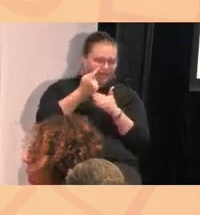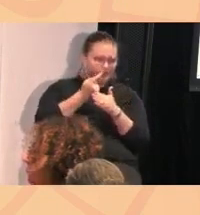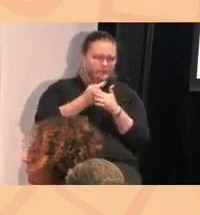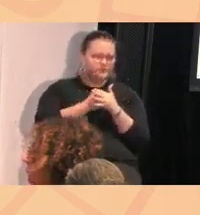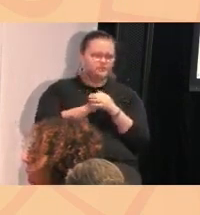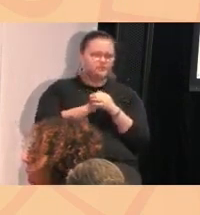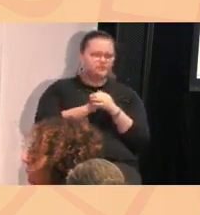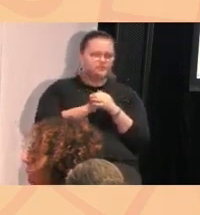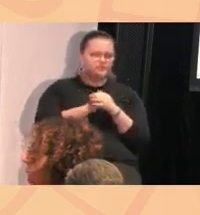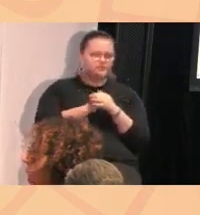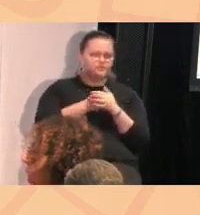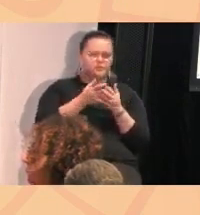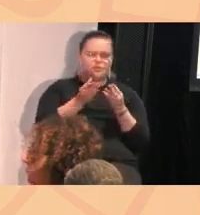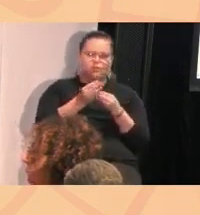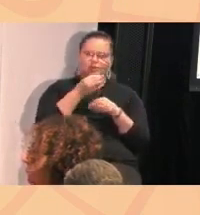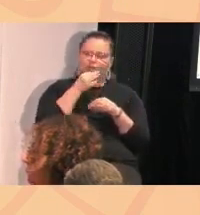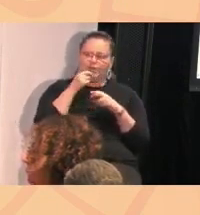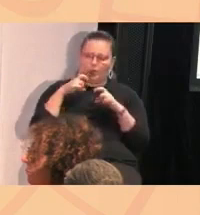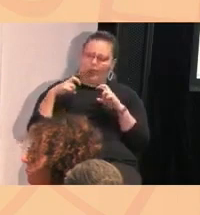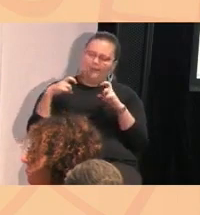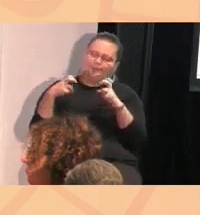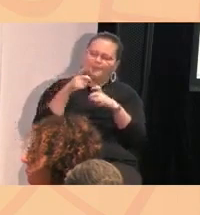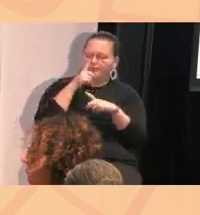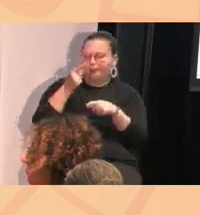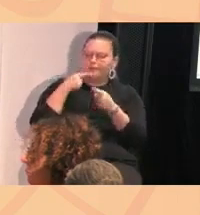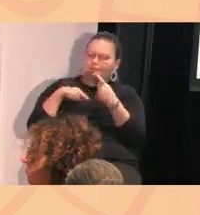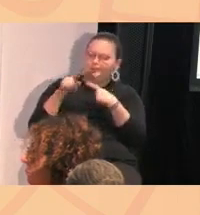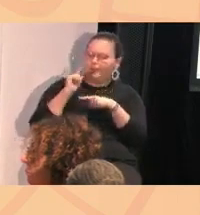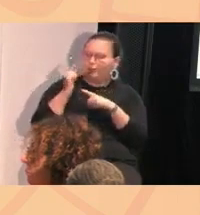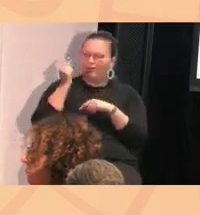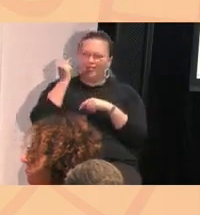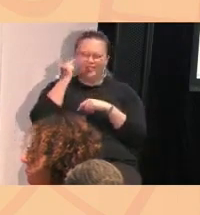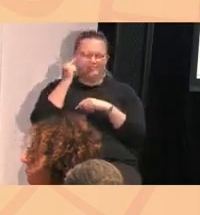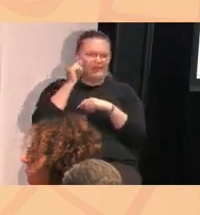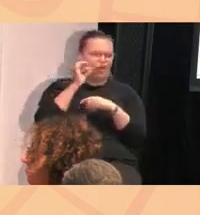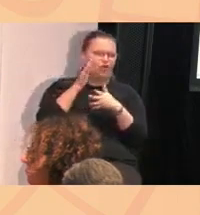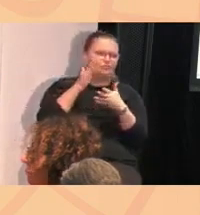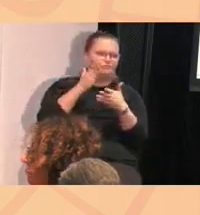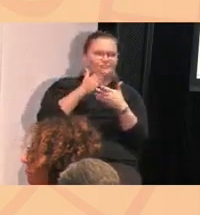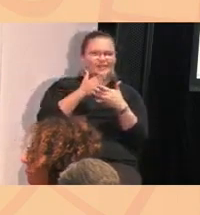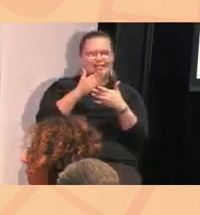And so but in terms of response, yeah, I think that it's often the case,